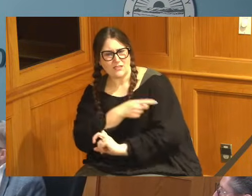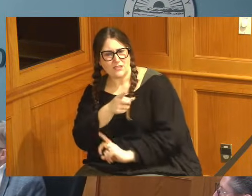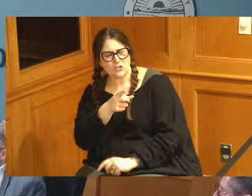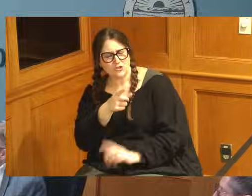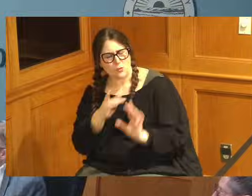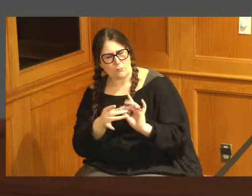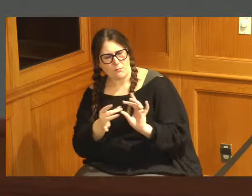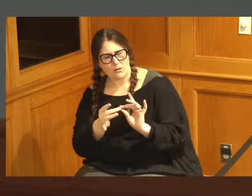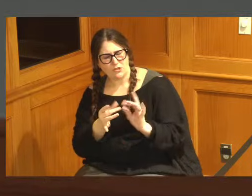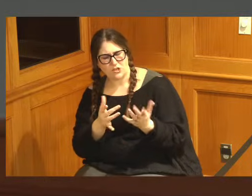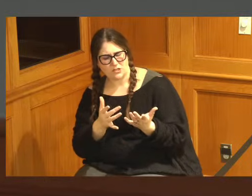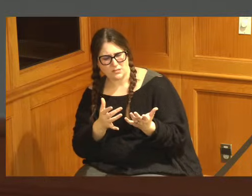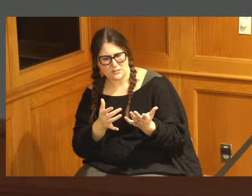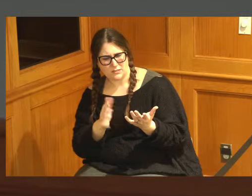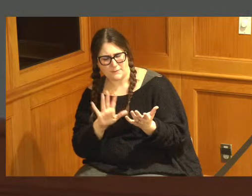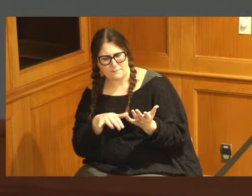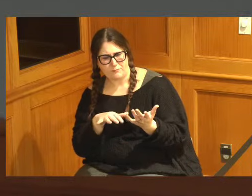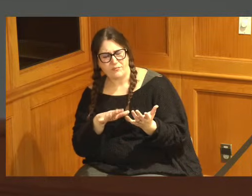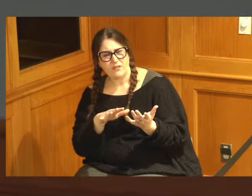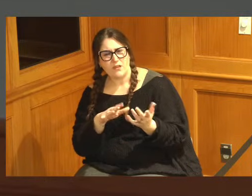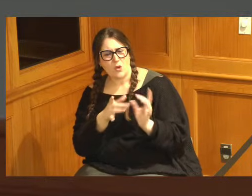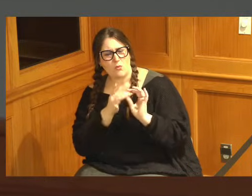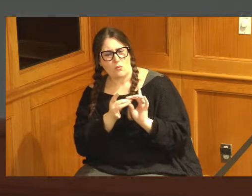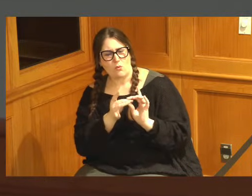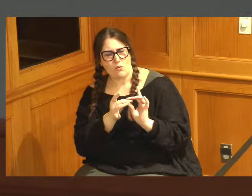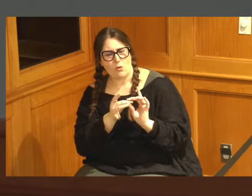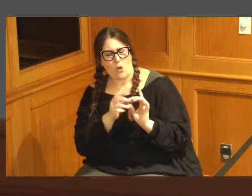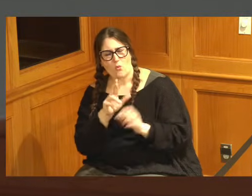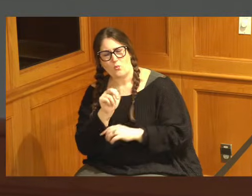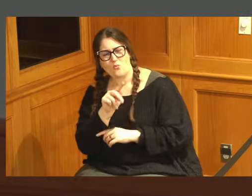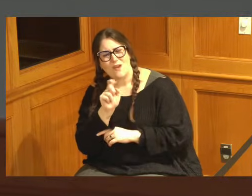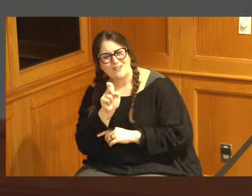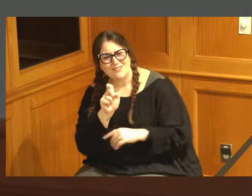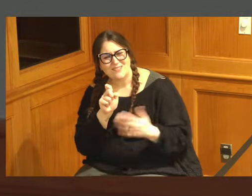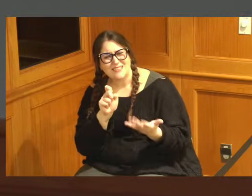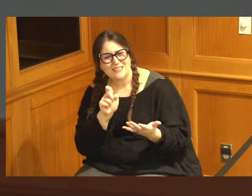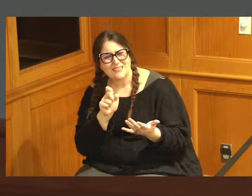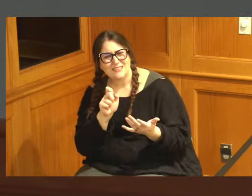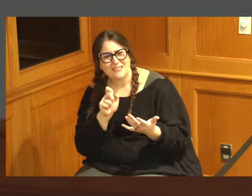uh, say anything about the relative vaccination rate, uh, in the community? I'm sorry if I